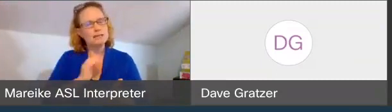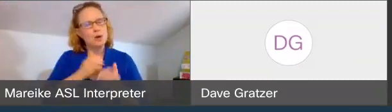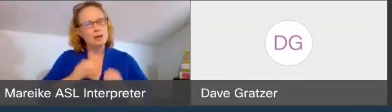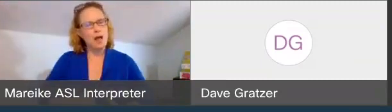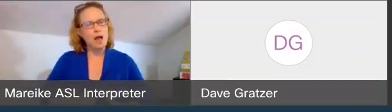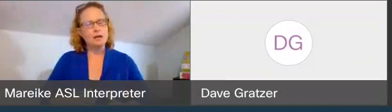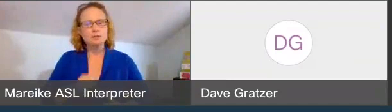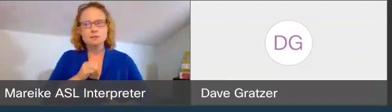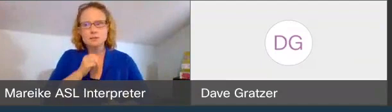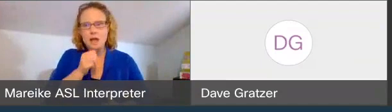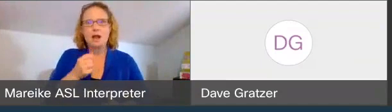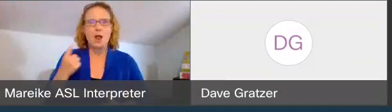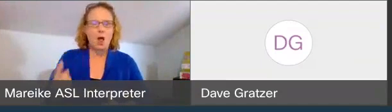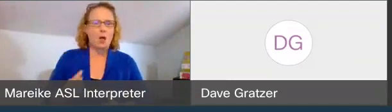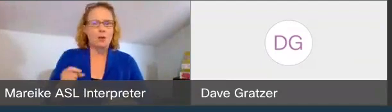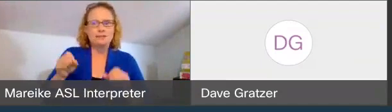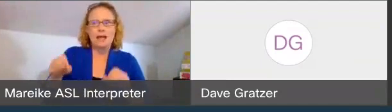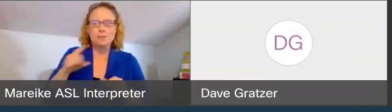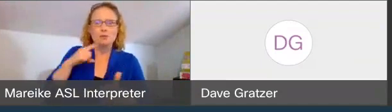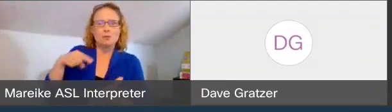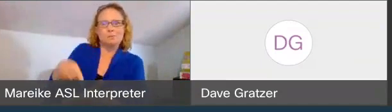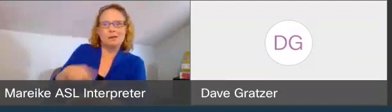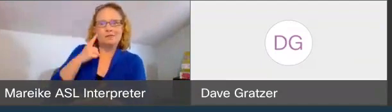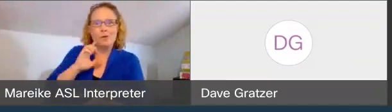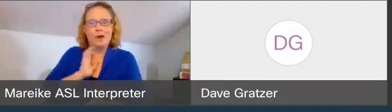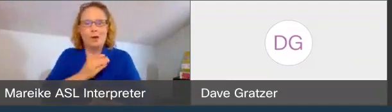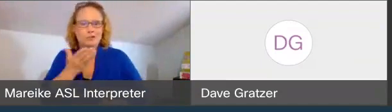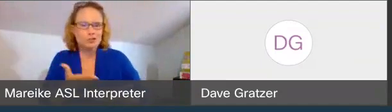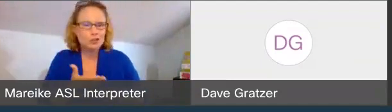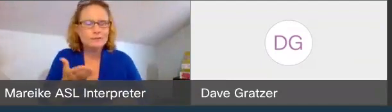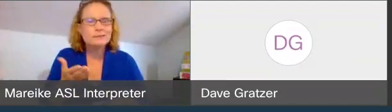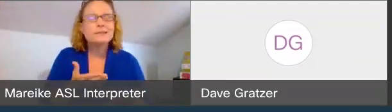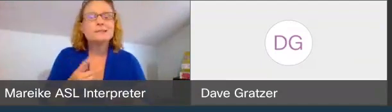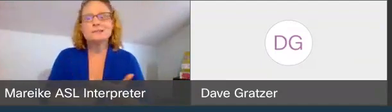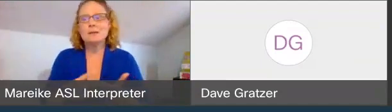able to bill Medicaid for our clients. Sometimes they go back in and out of jail settings or other